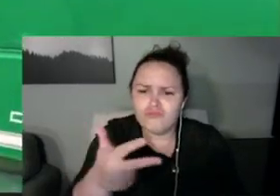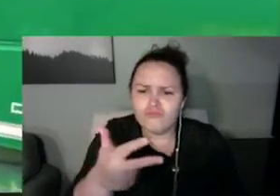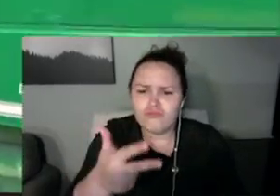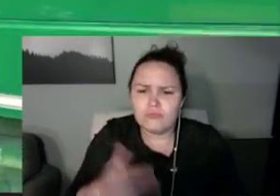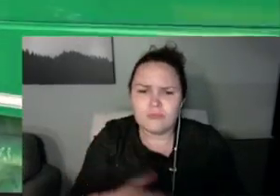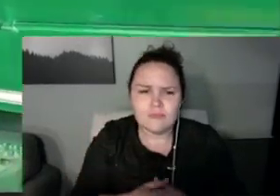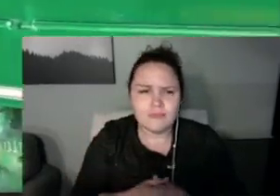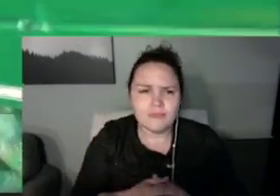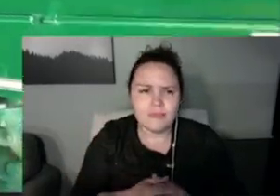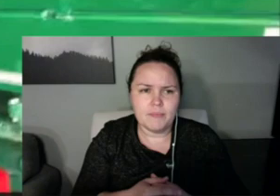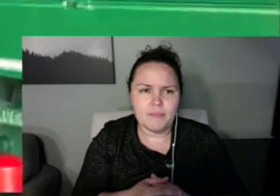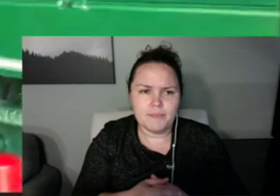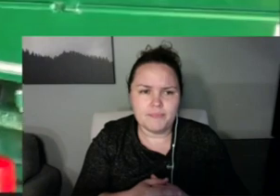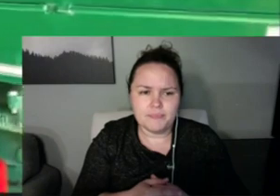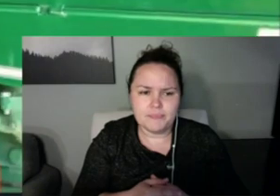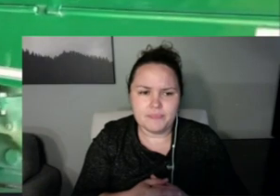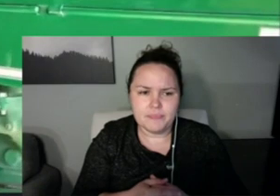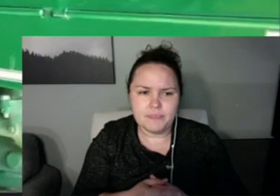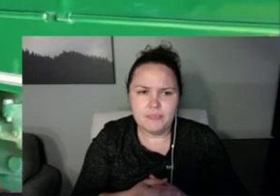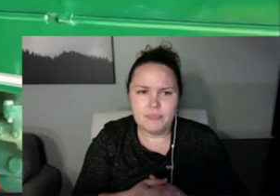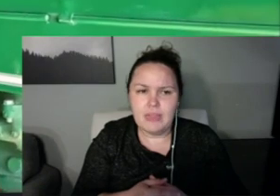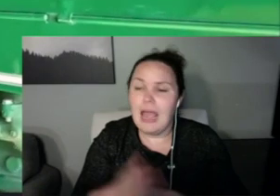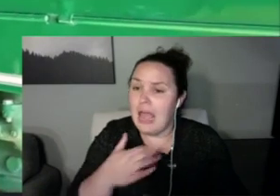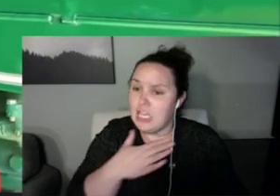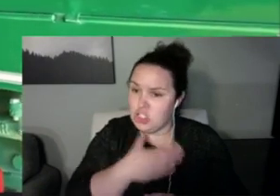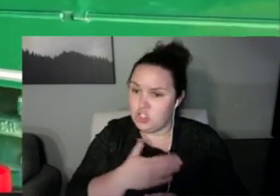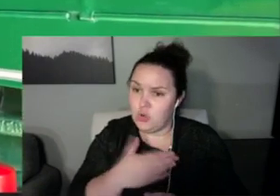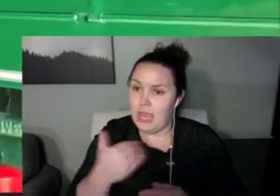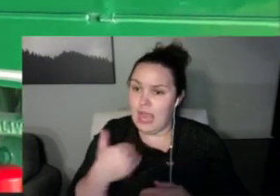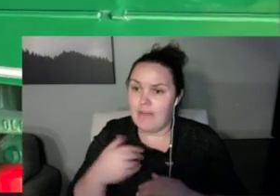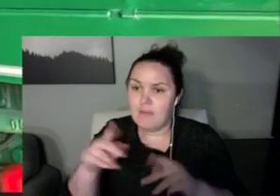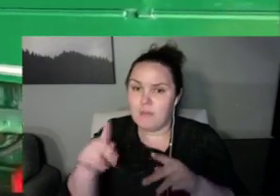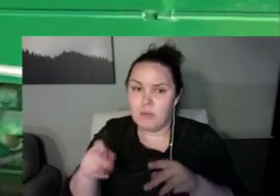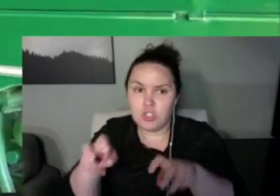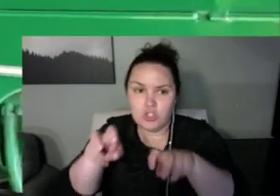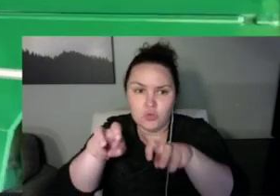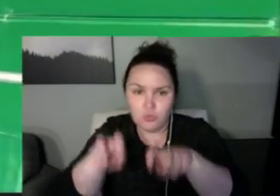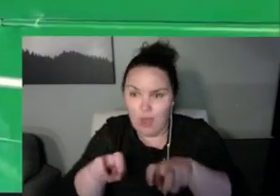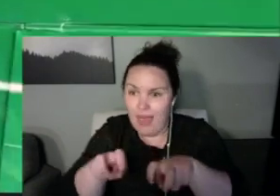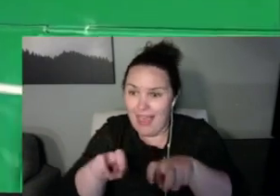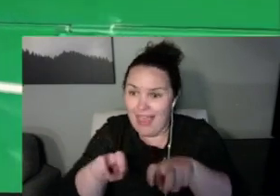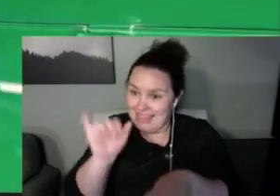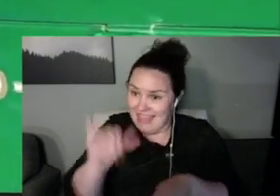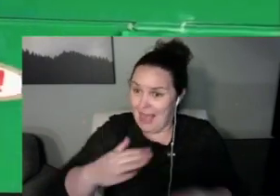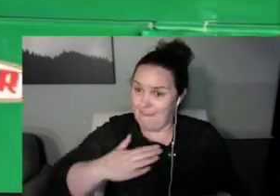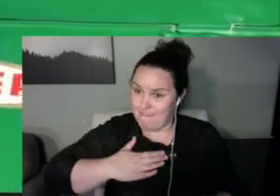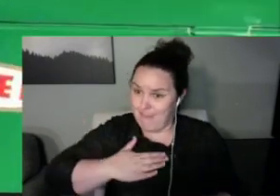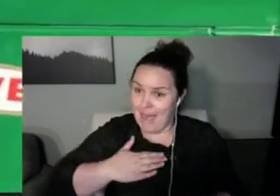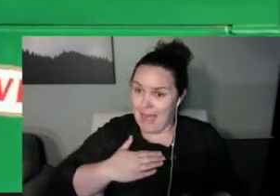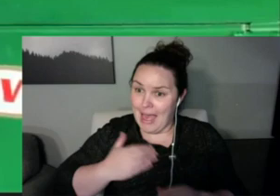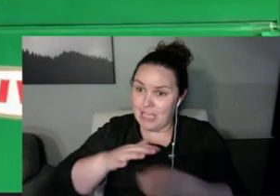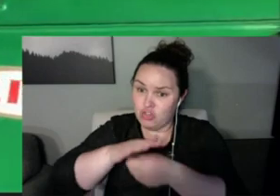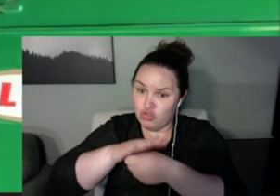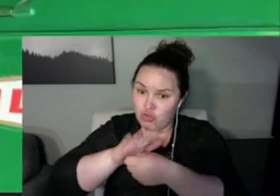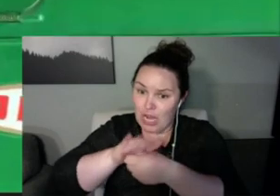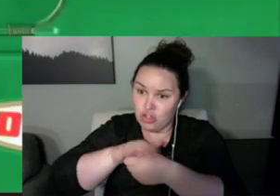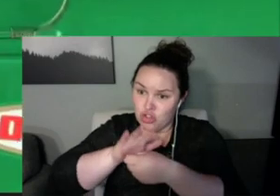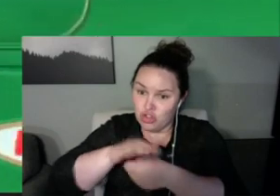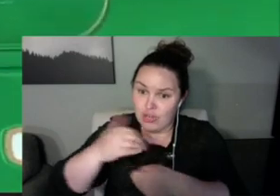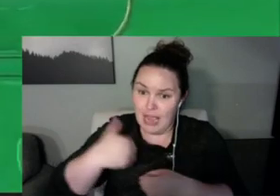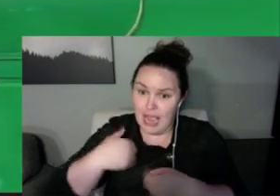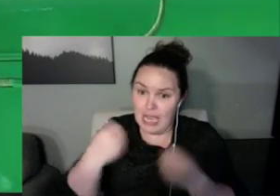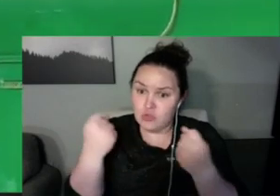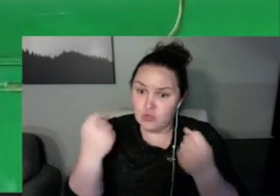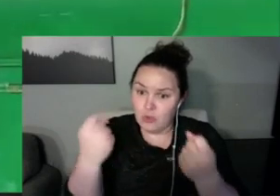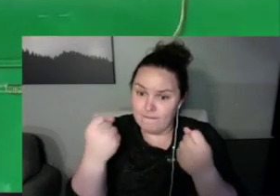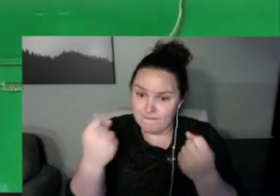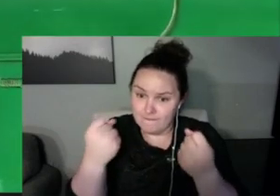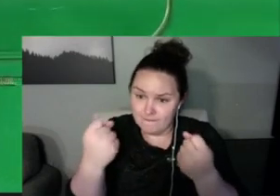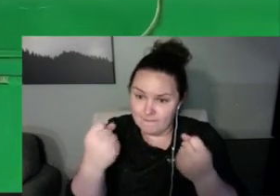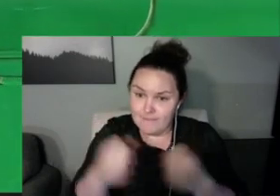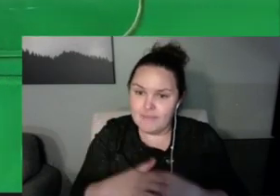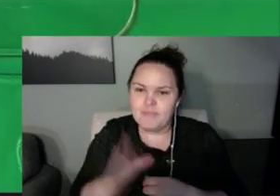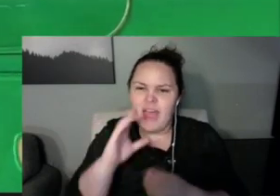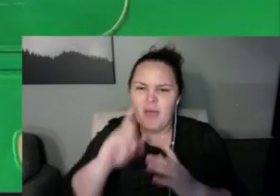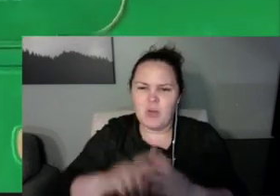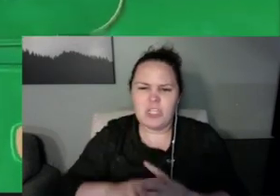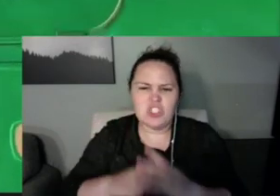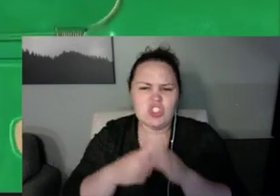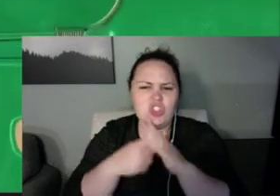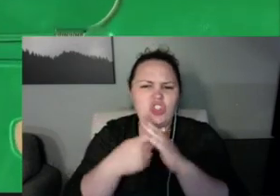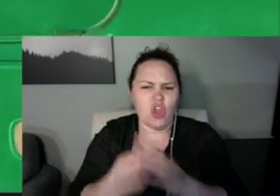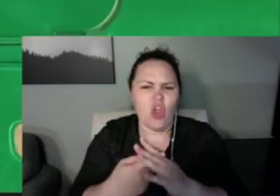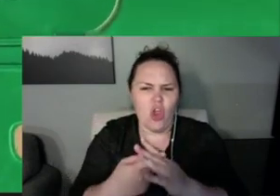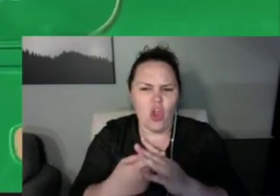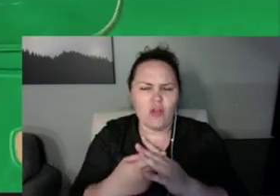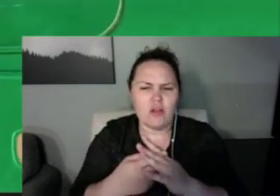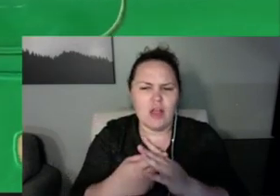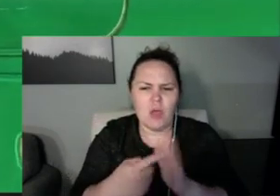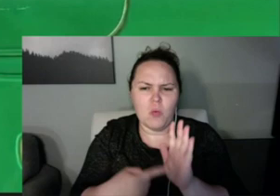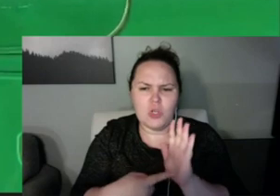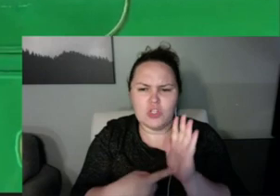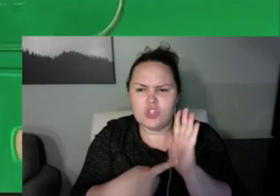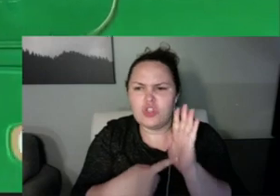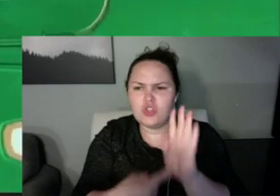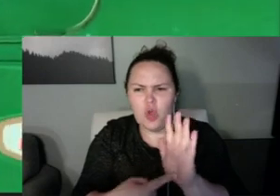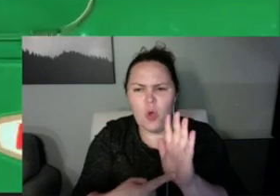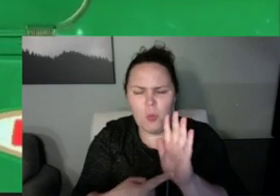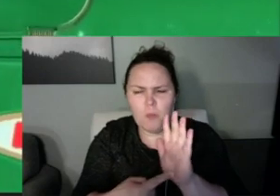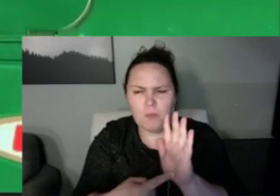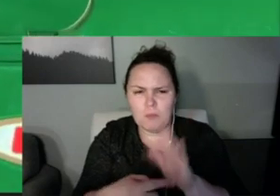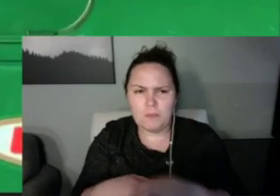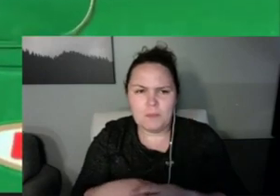and I like to go ahead and have somebody ride.